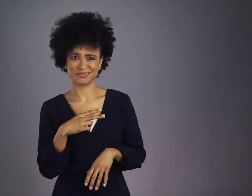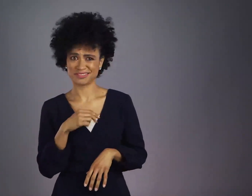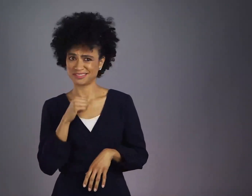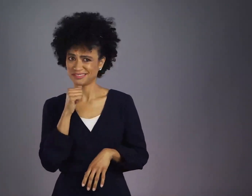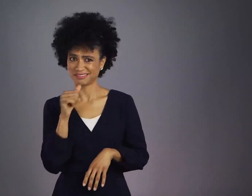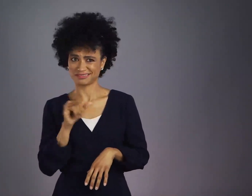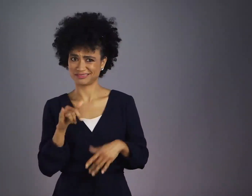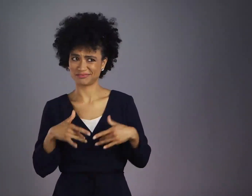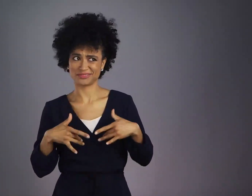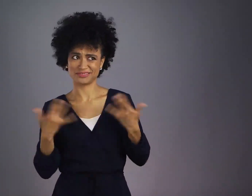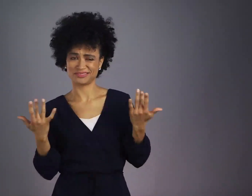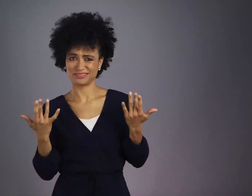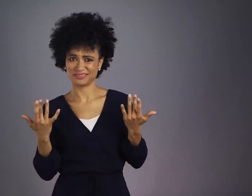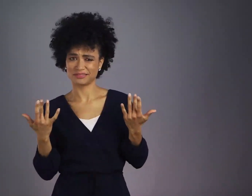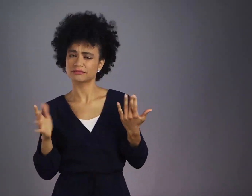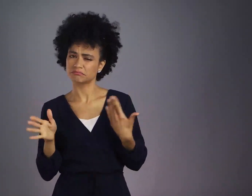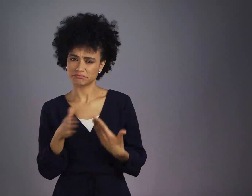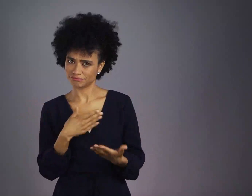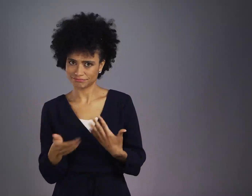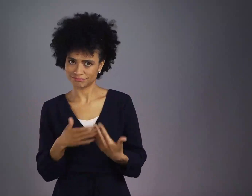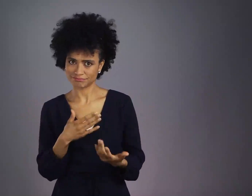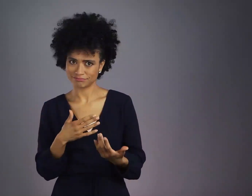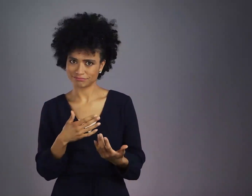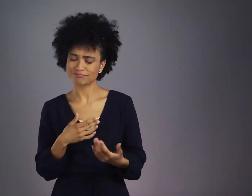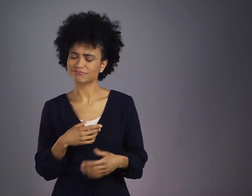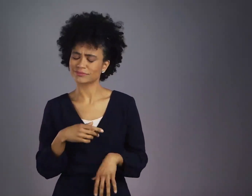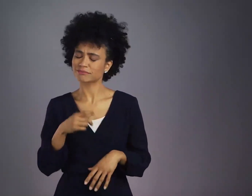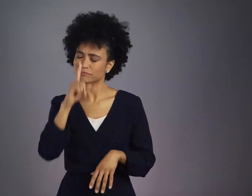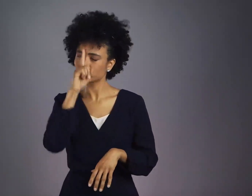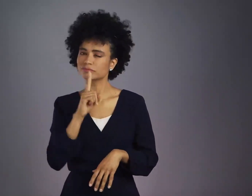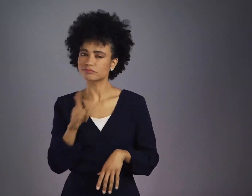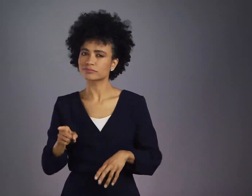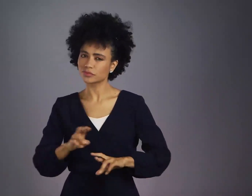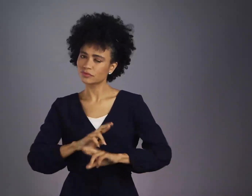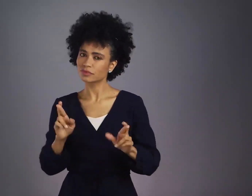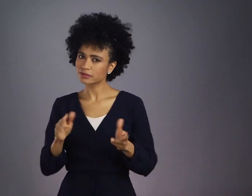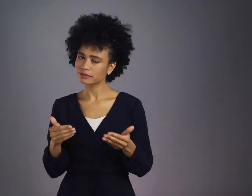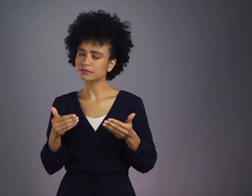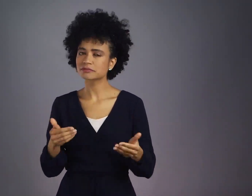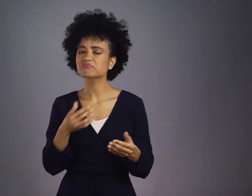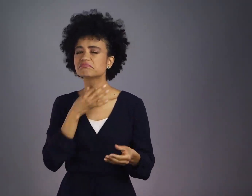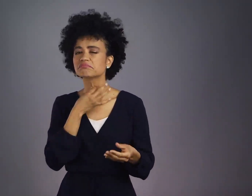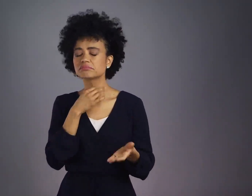He may not share your enthusiasm, but he is practically sure to read the book